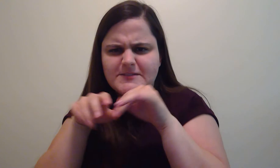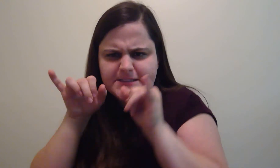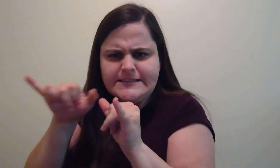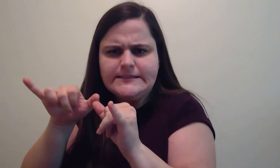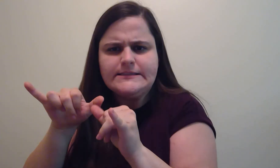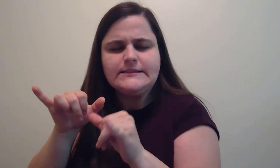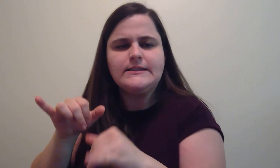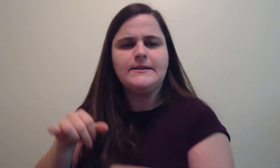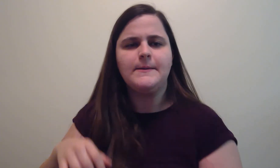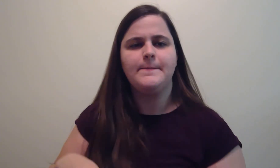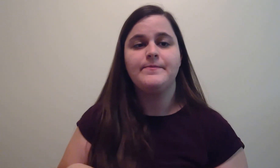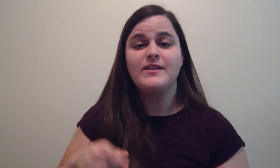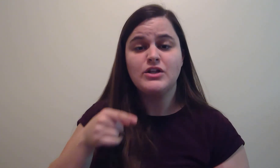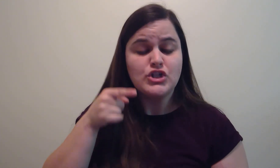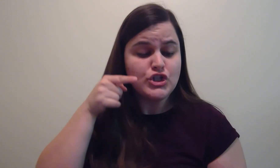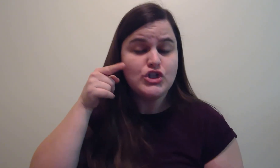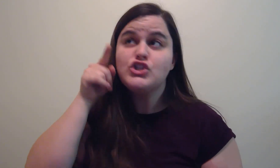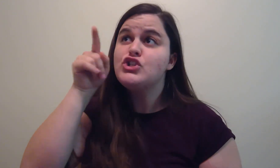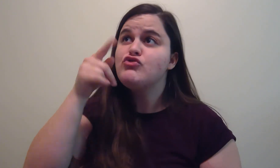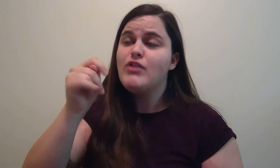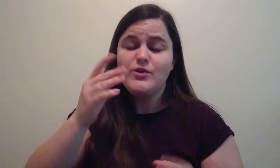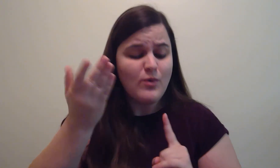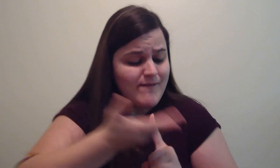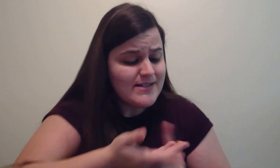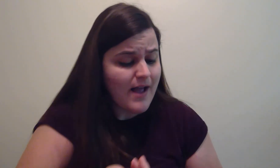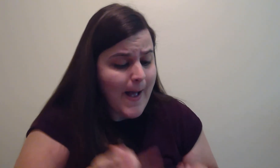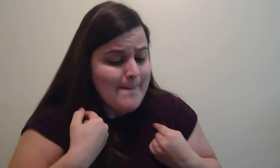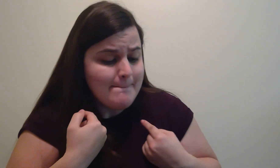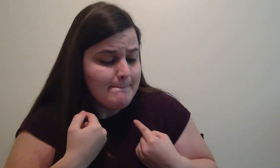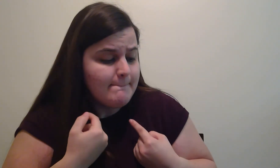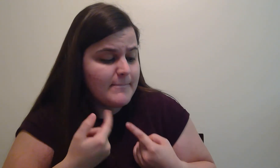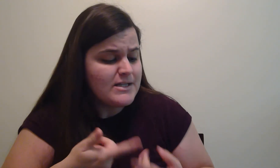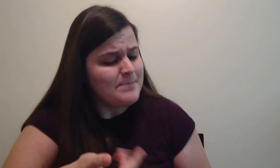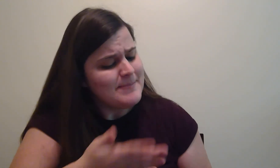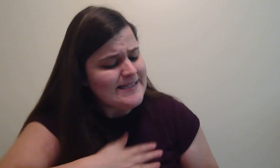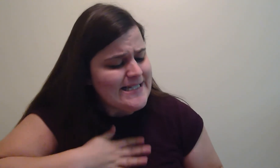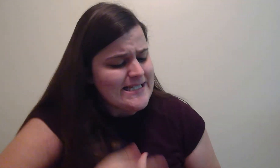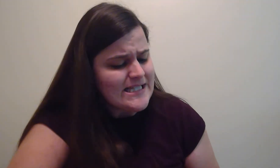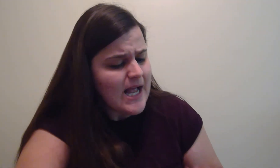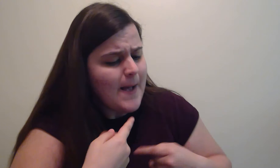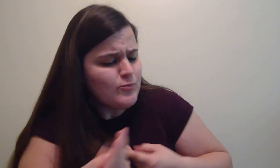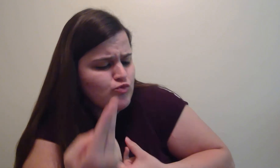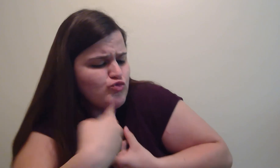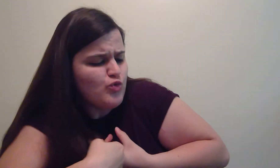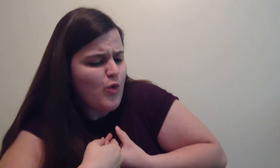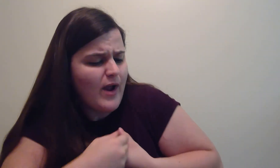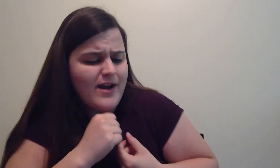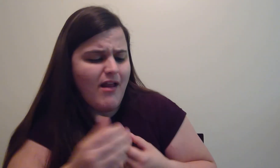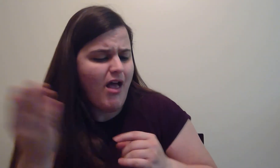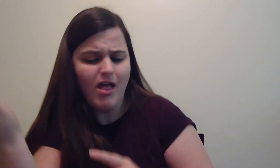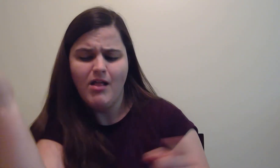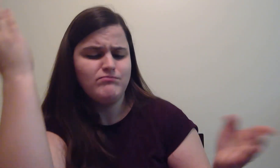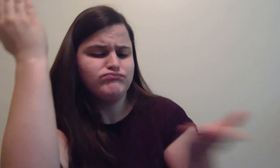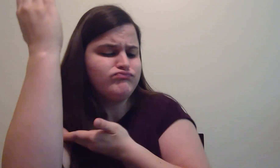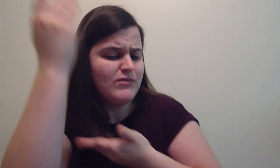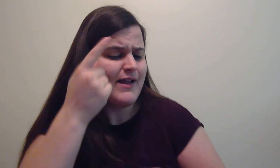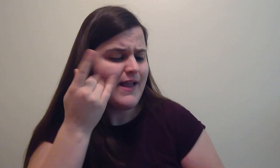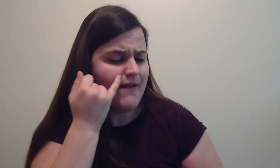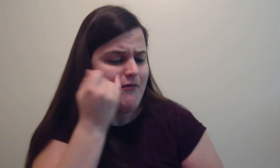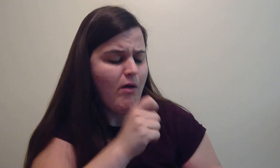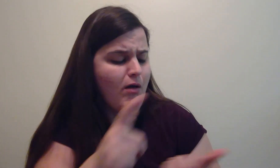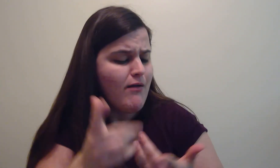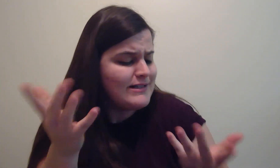and then she tried to talk us up. "Bryce, please! Come up here with me. They won't cut it down if we're all up here!"